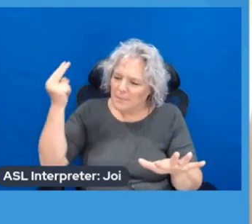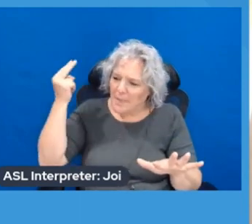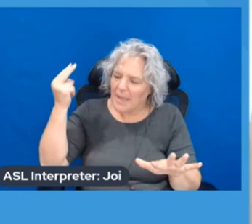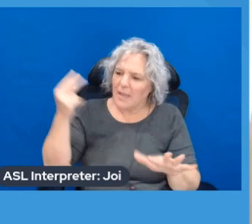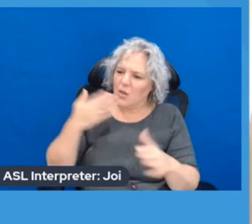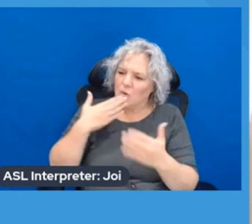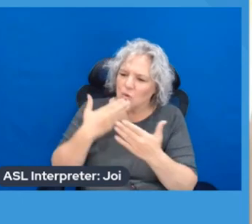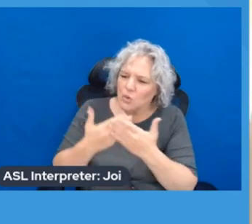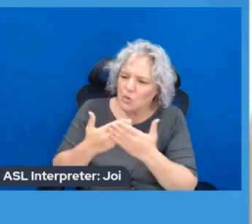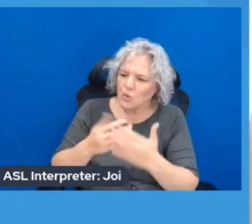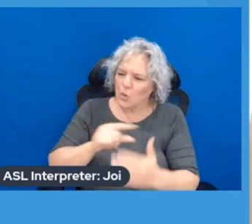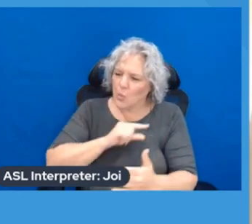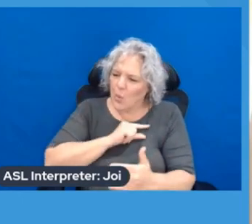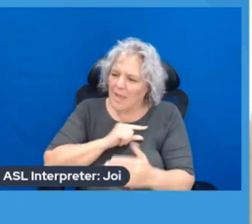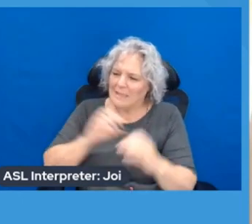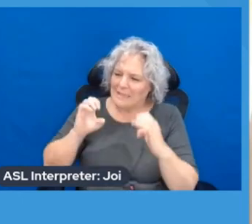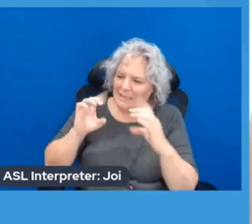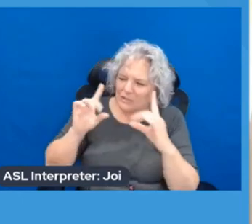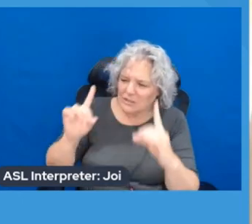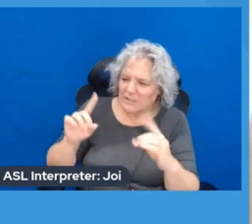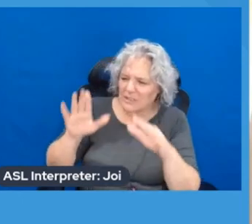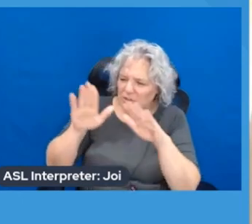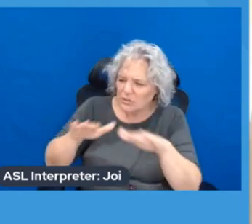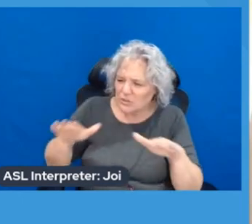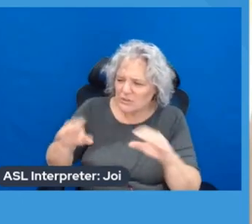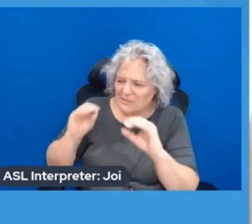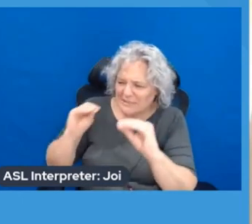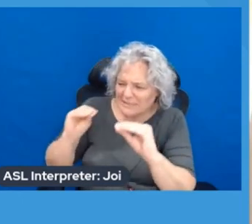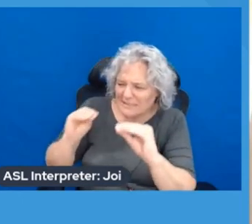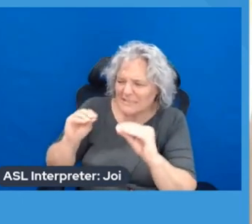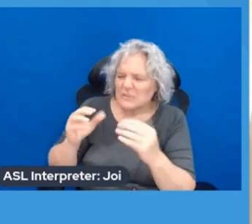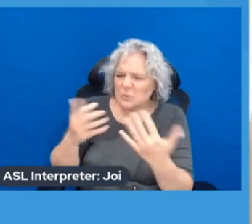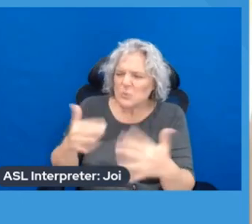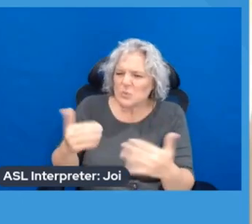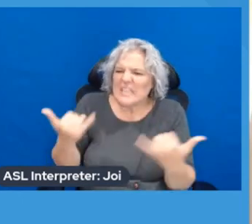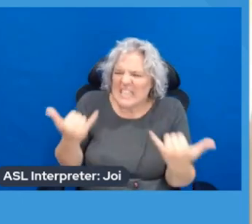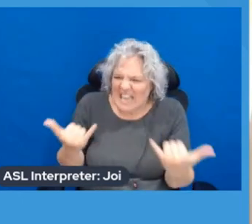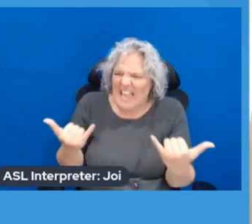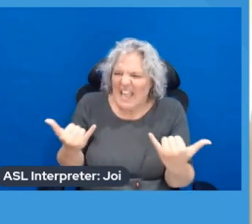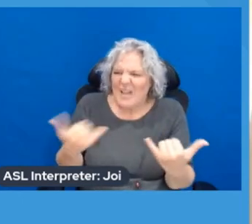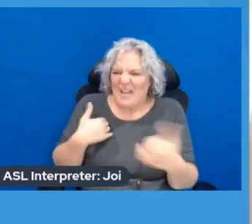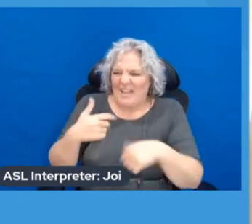and early childhood education can mean. Logan was three weeks premature